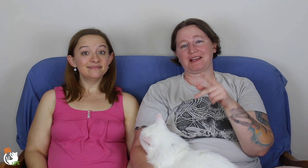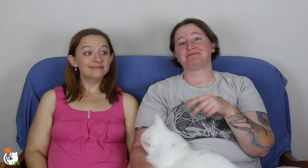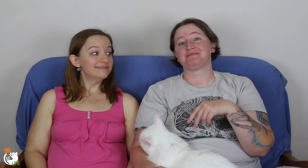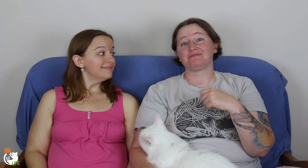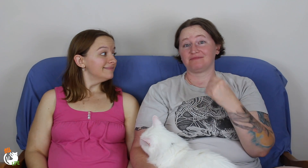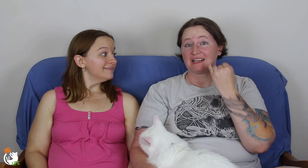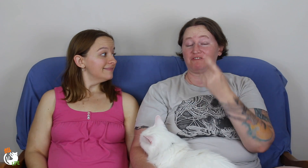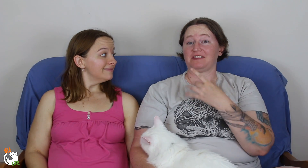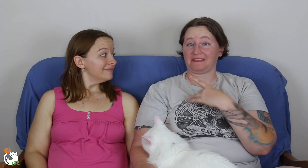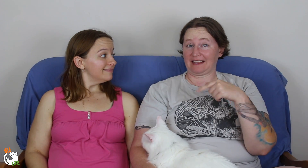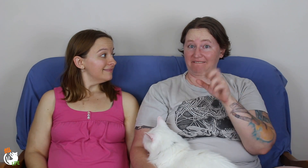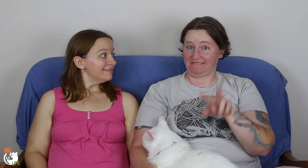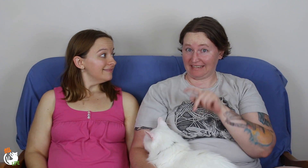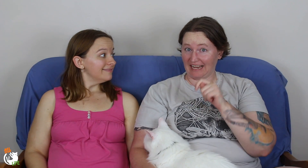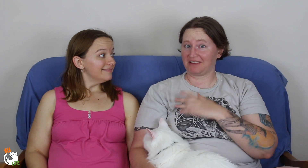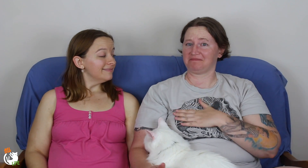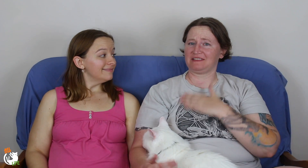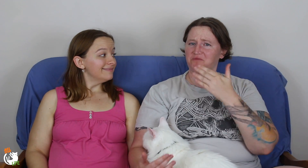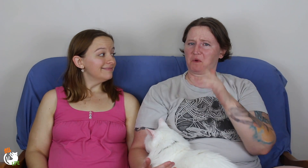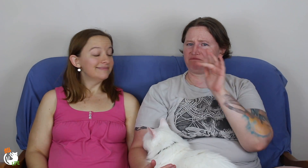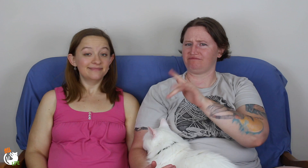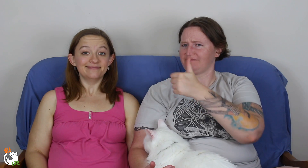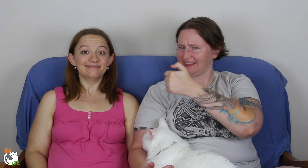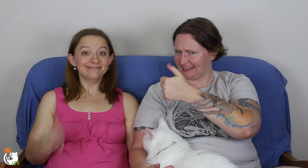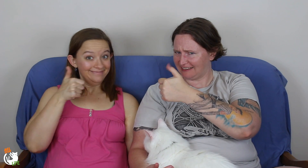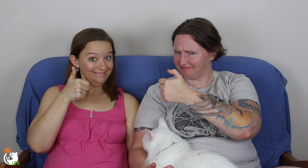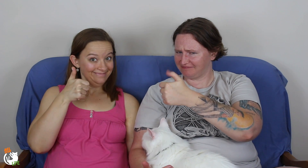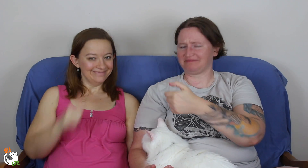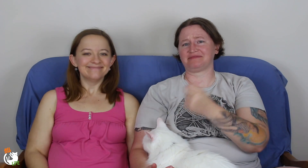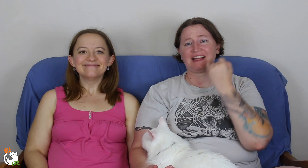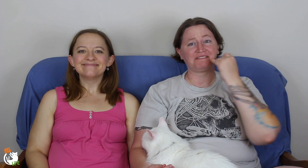[JE] OK, so if you liked this video, please click LIKE.